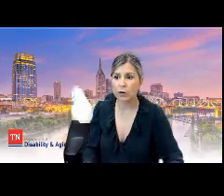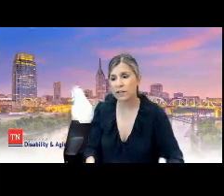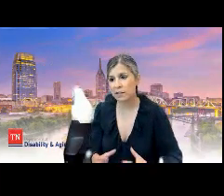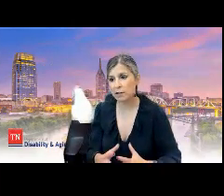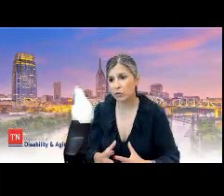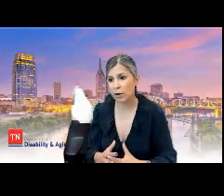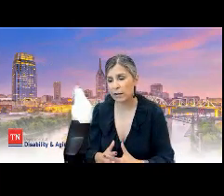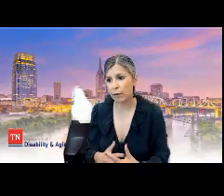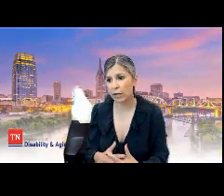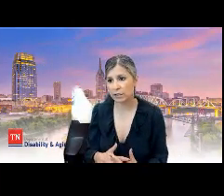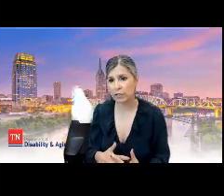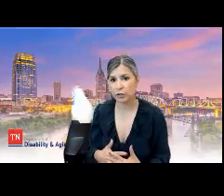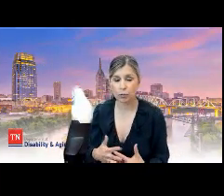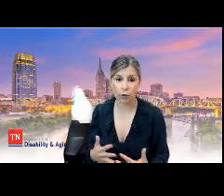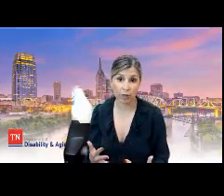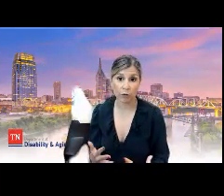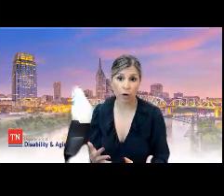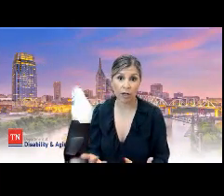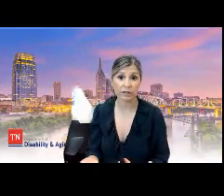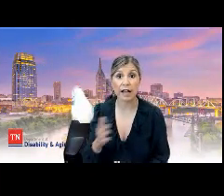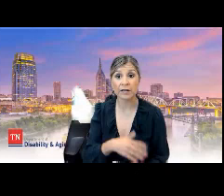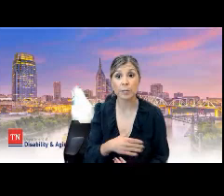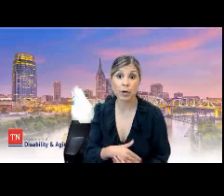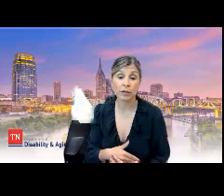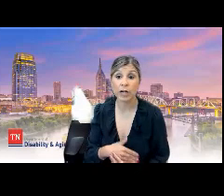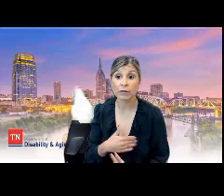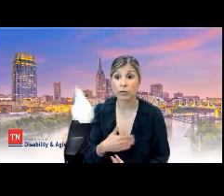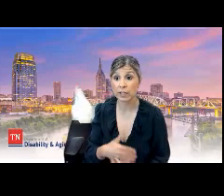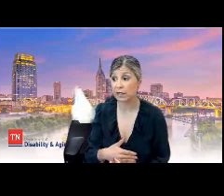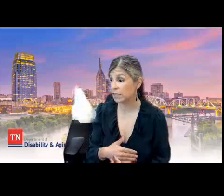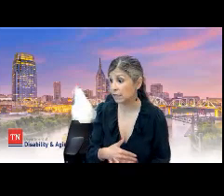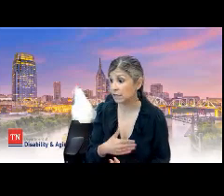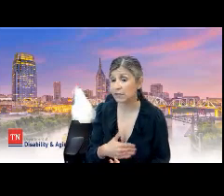So this is also a relatively new program for us As a part of Governor Lee's